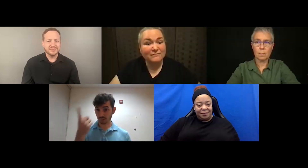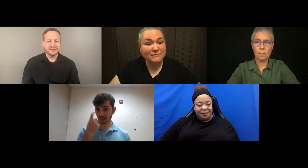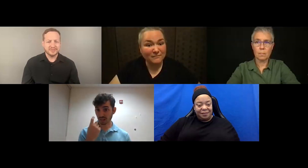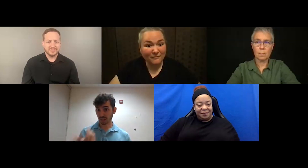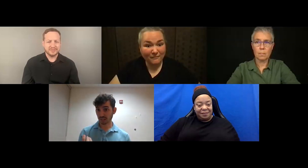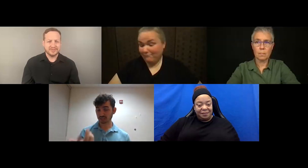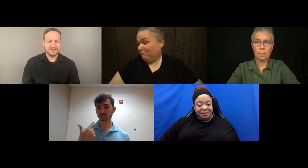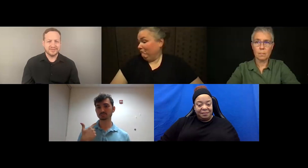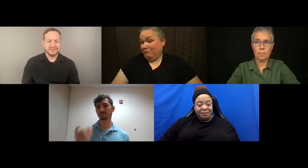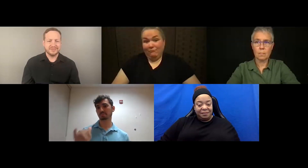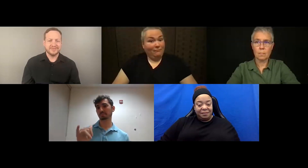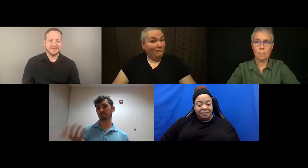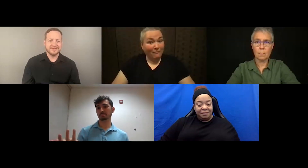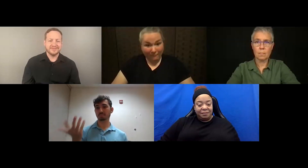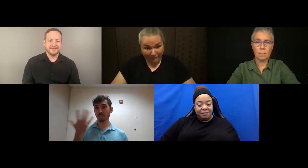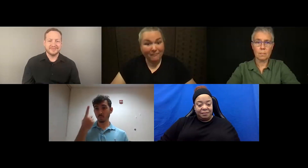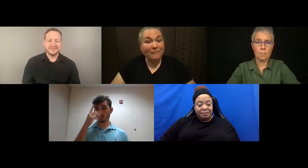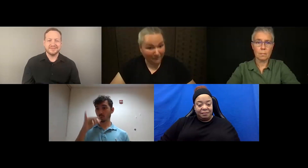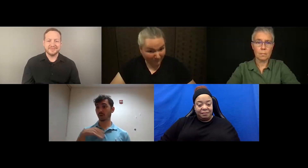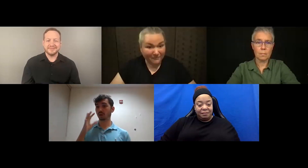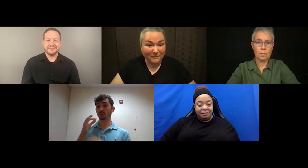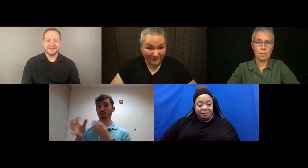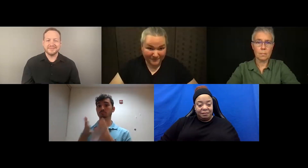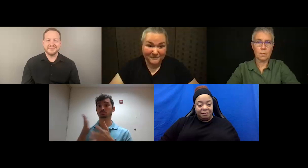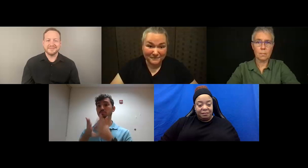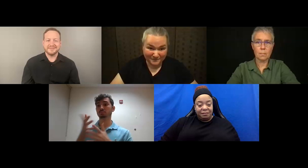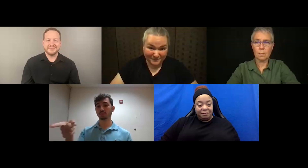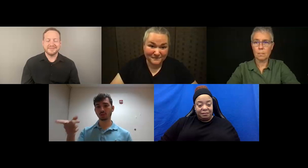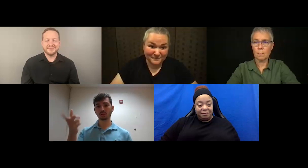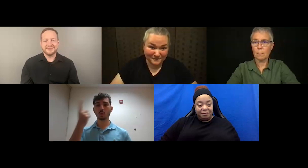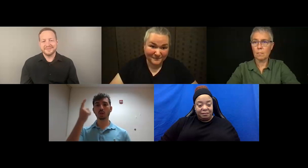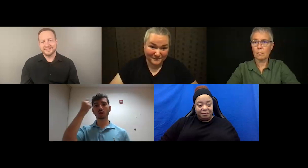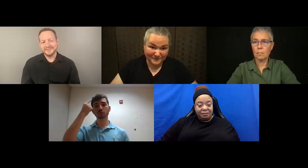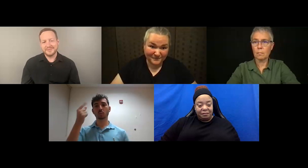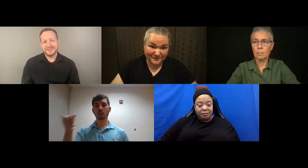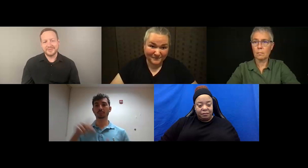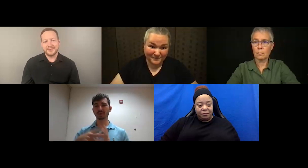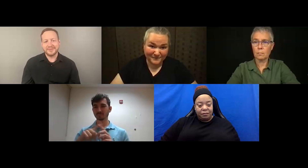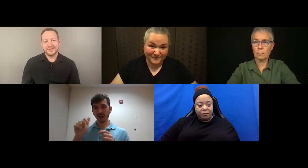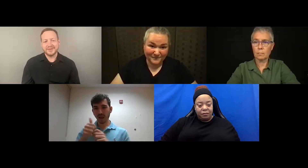Will the AI ask us for clarification? What about gestures? Will it understand?